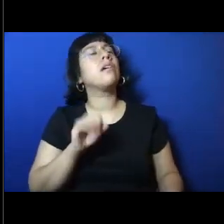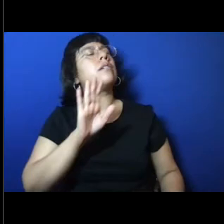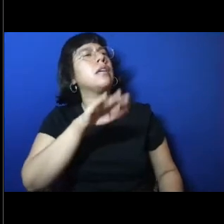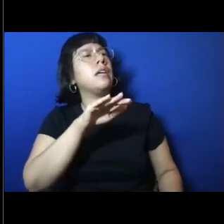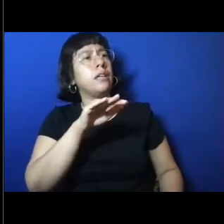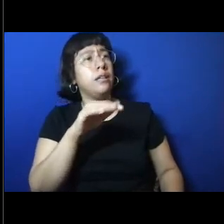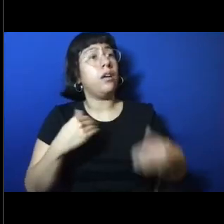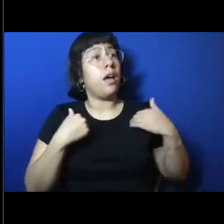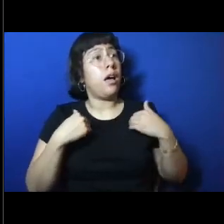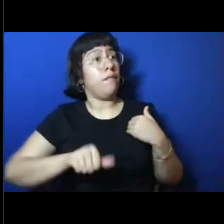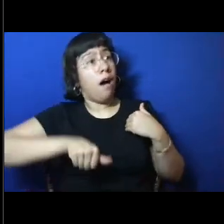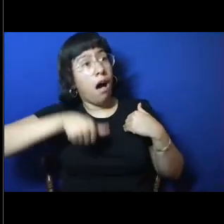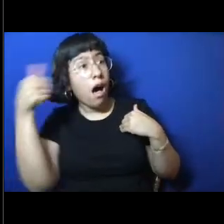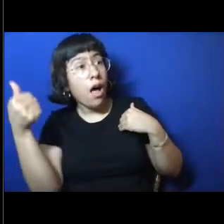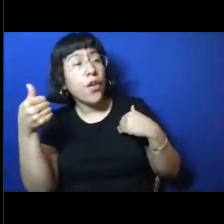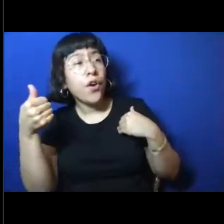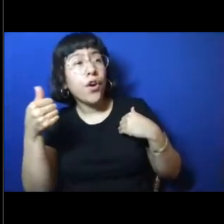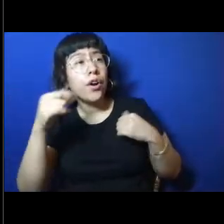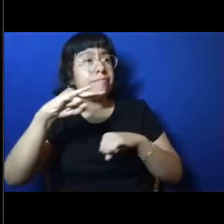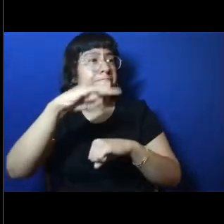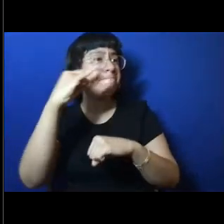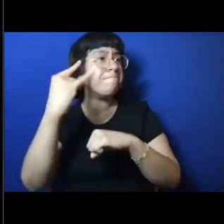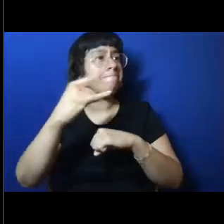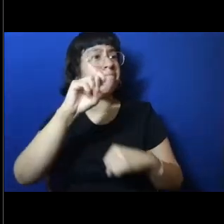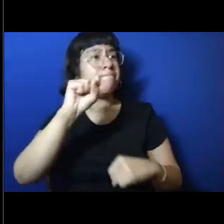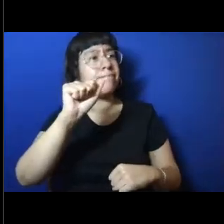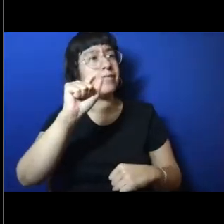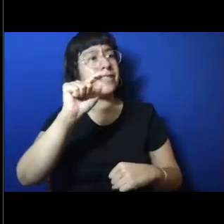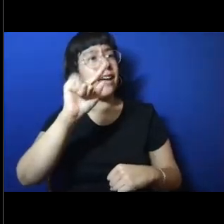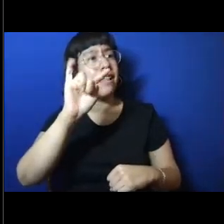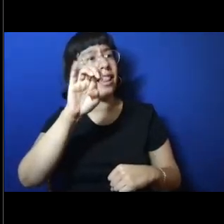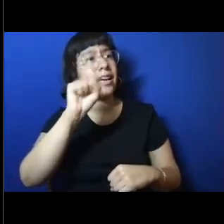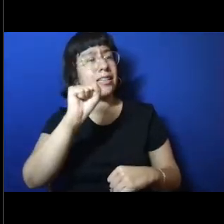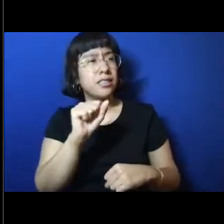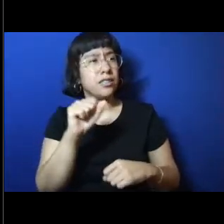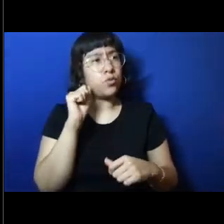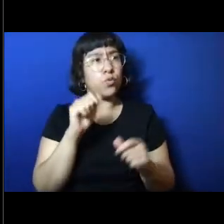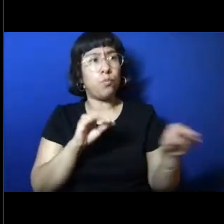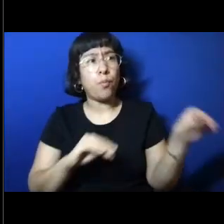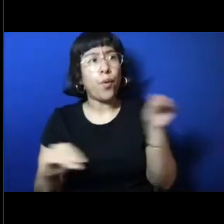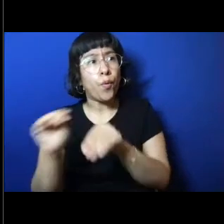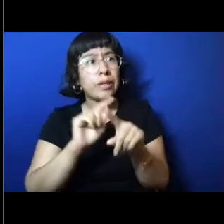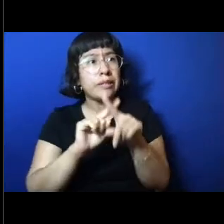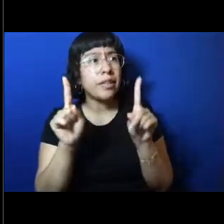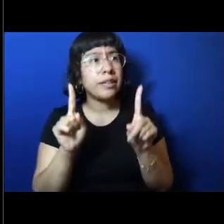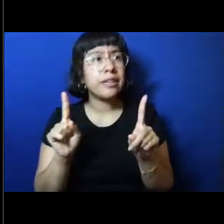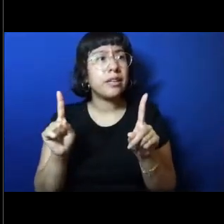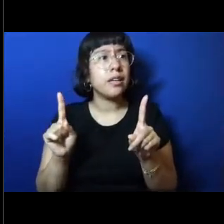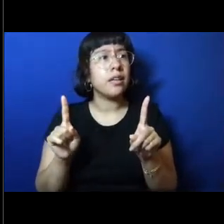in the Low earth orbit going in the opposite direction, or dow we? We don't, well, there are there's.